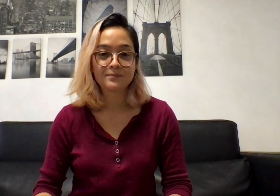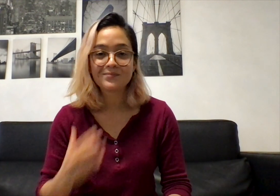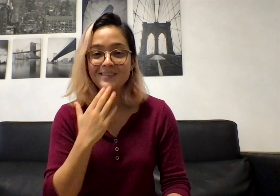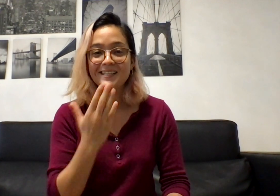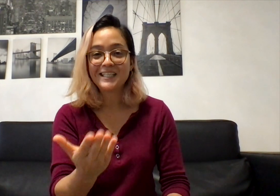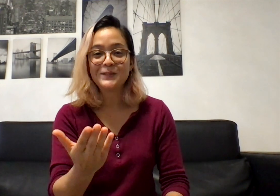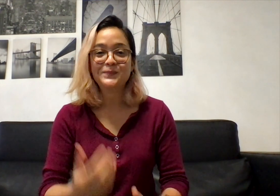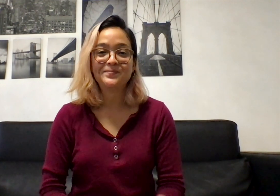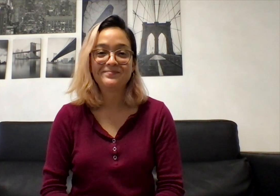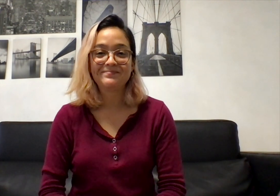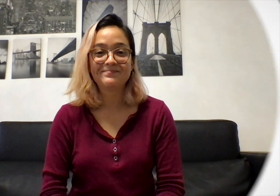Thank you!